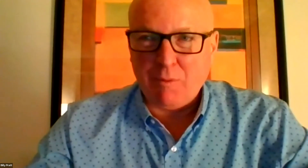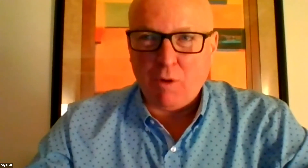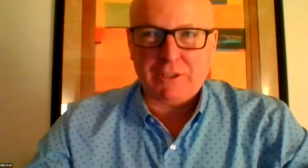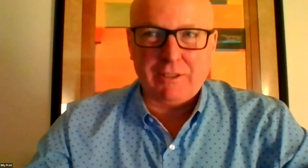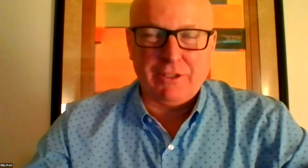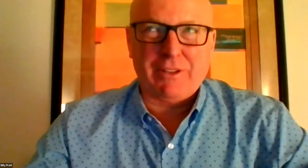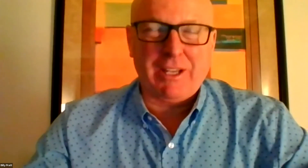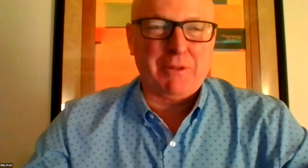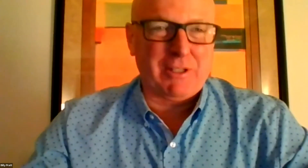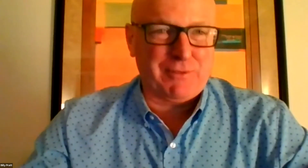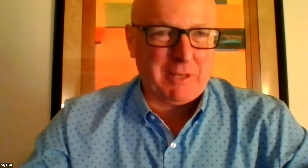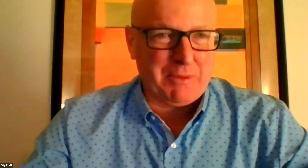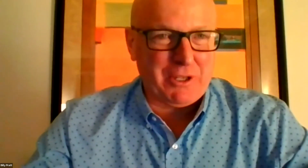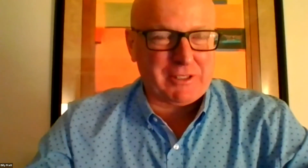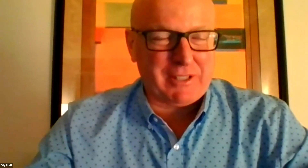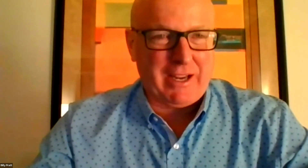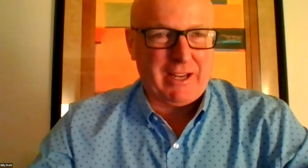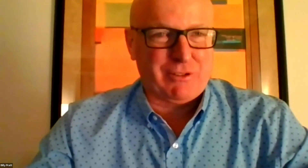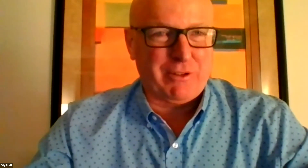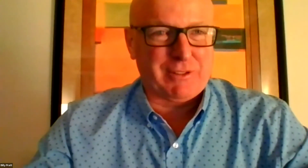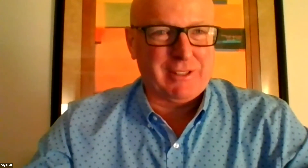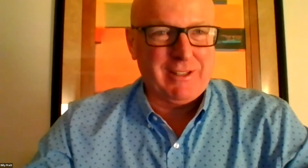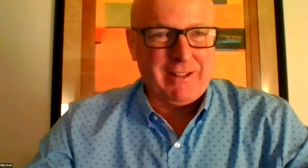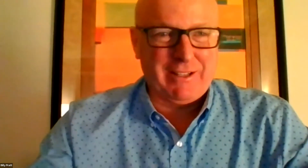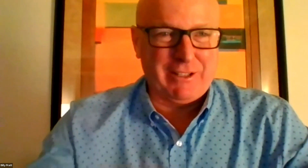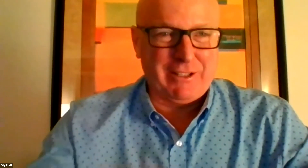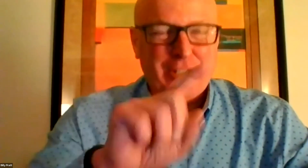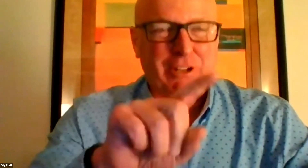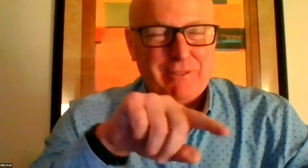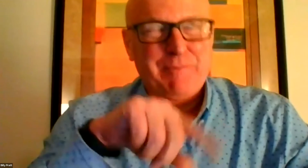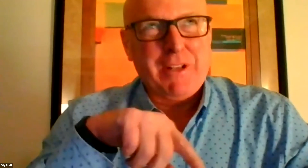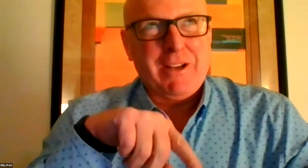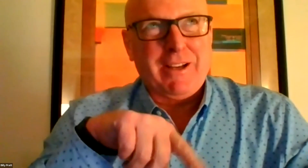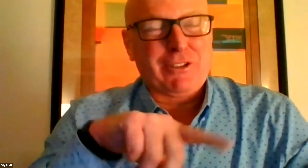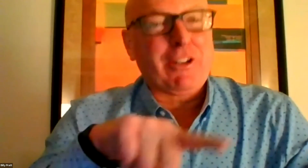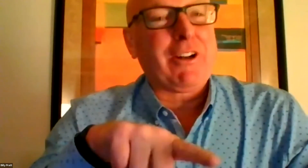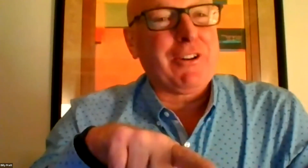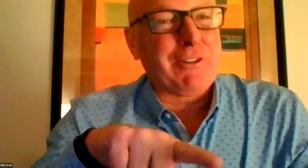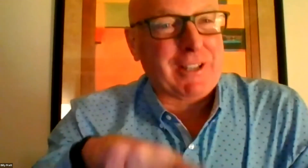I've been thinking about this for a couple years and so it took a lot of nerve